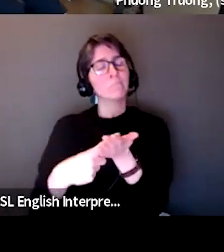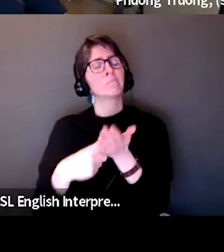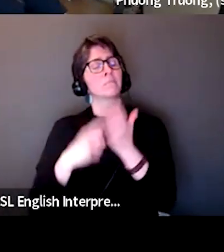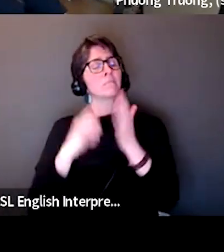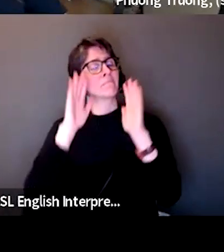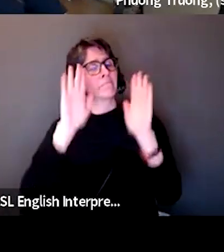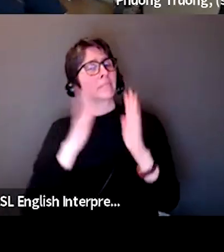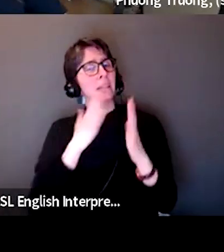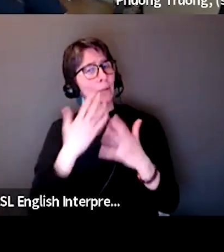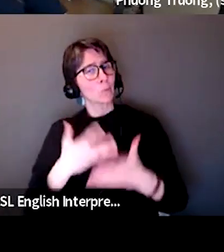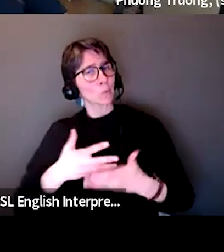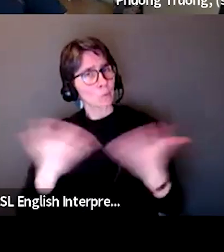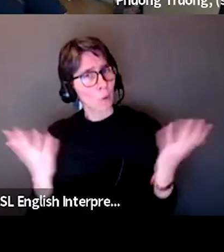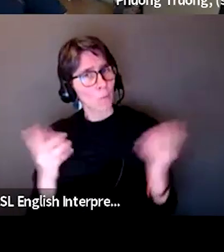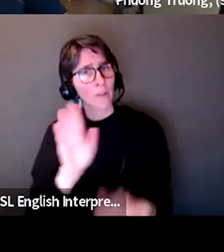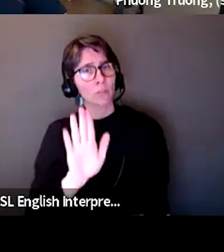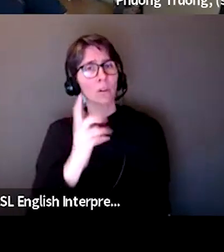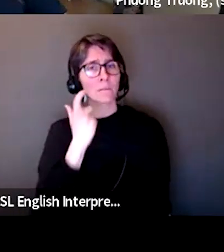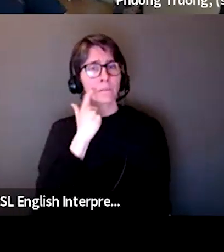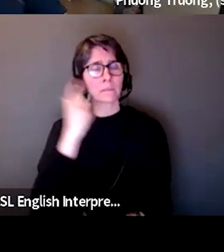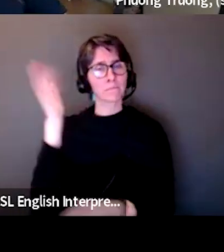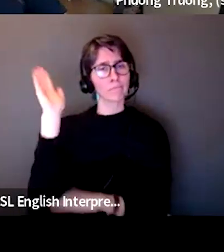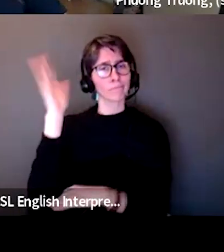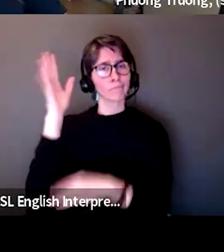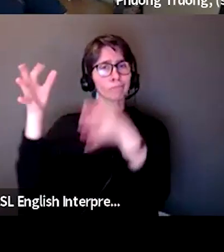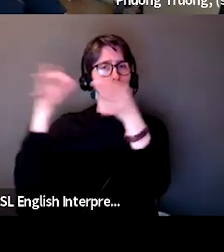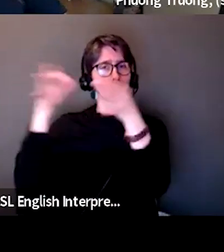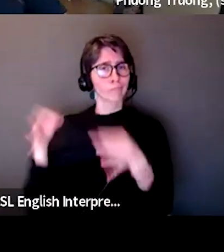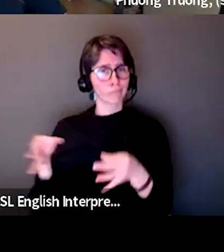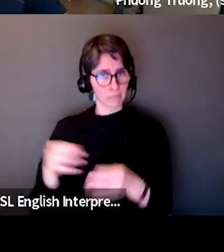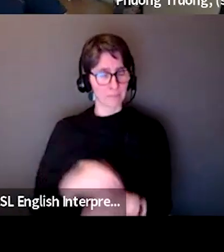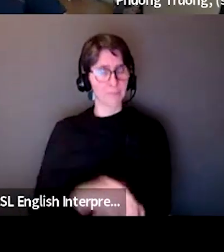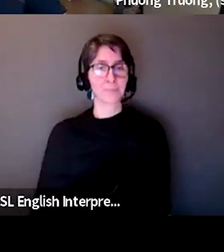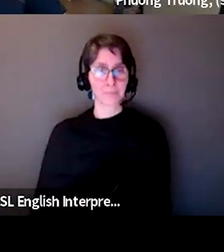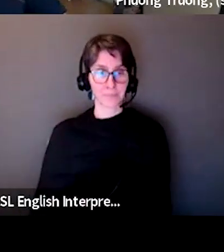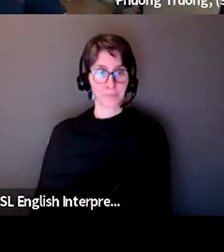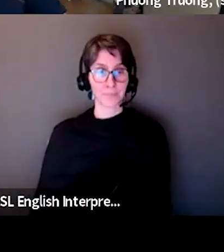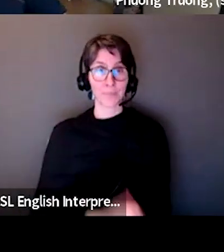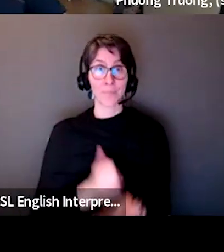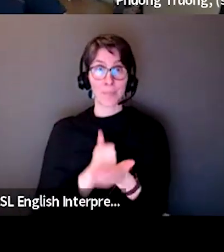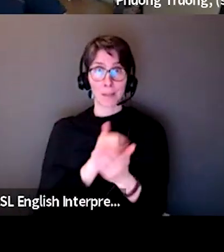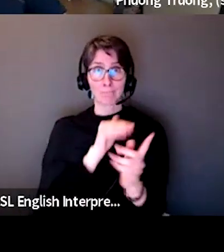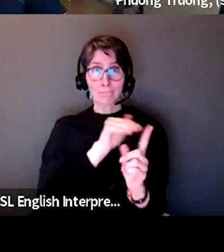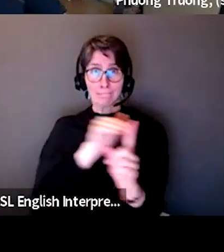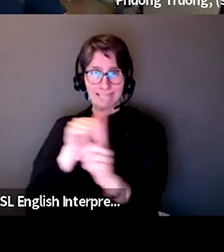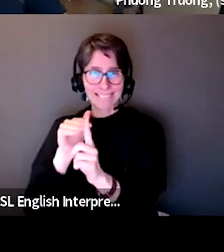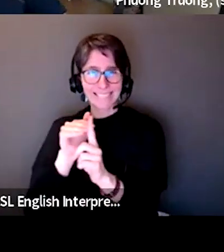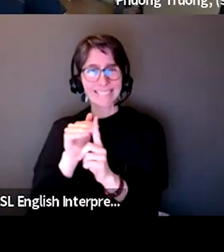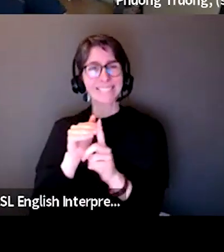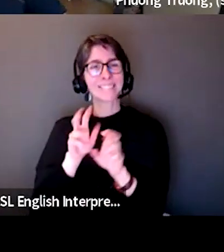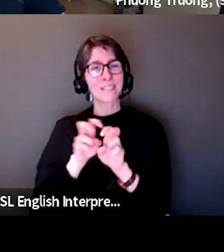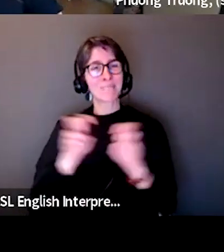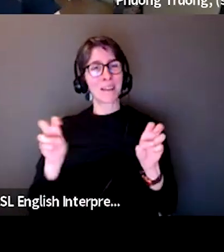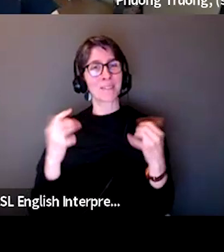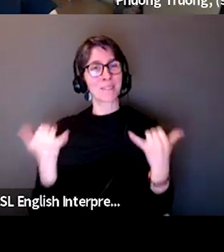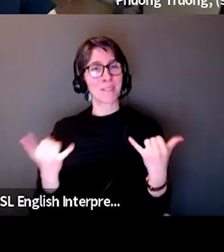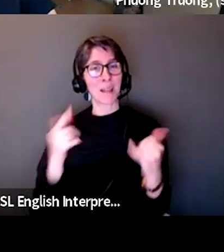very much for your presentation. As a reminder to everybody, the panelists today are Phuong Trong,